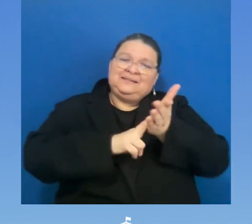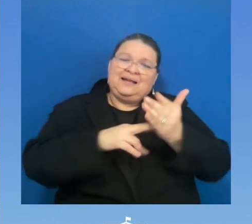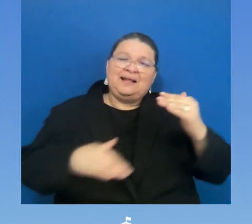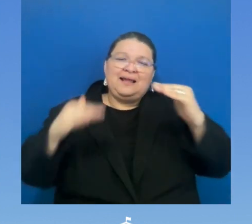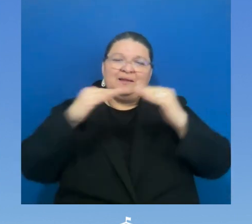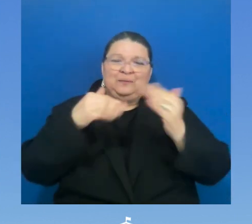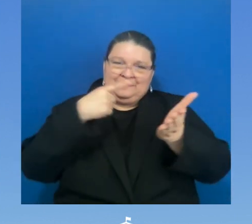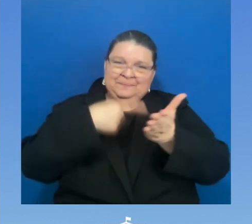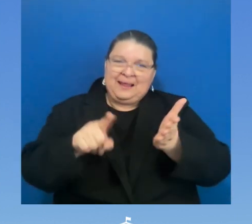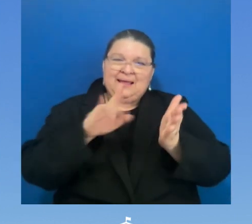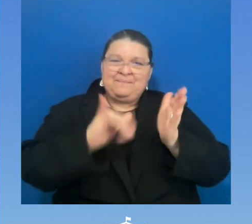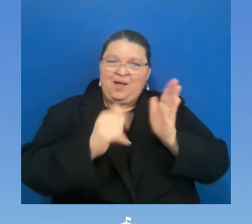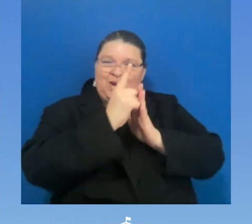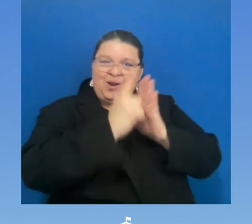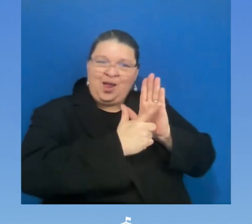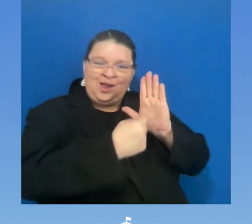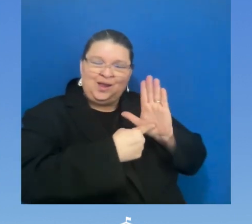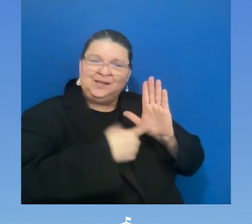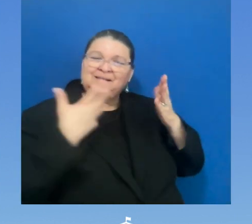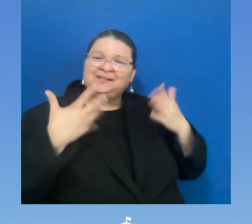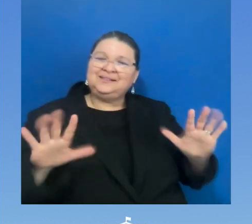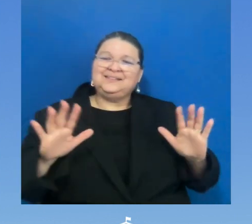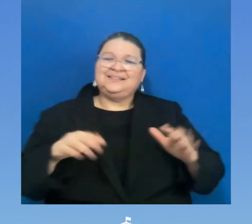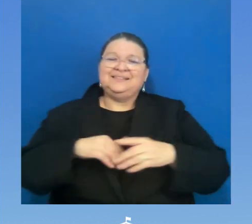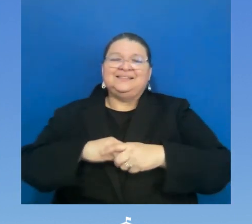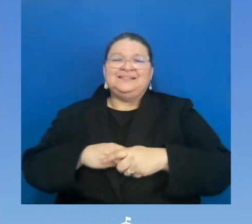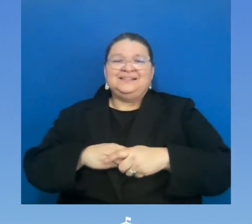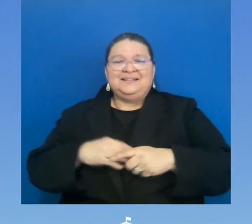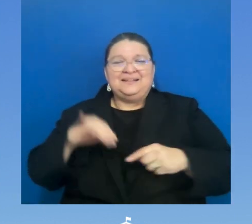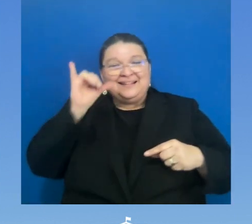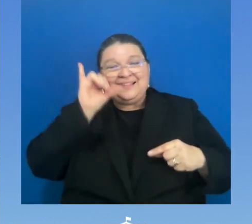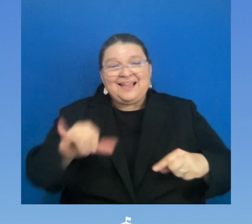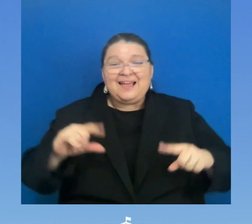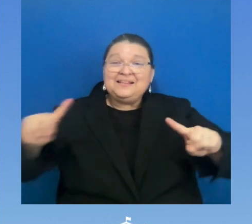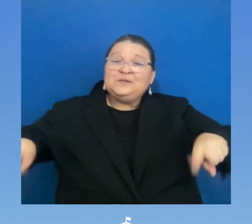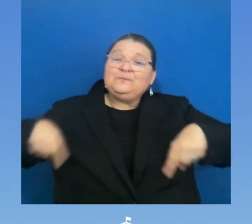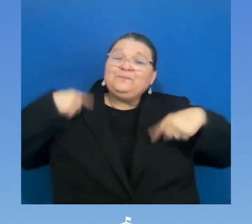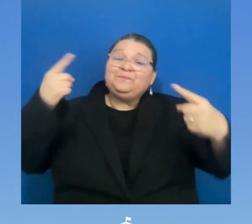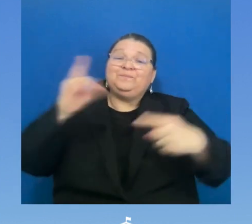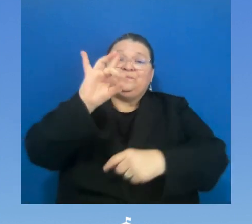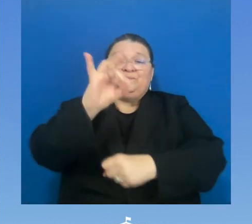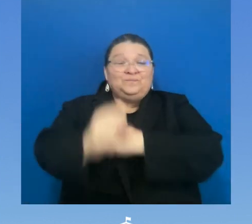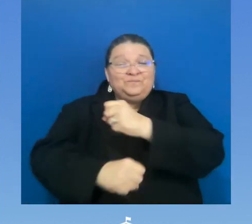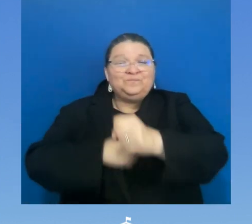And after eight long years of navigating the court system and sacrificing both financially and emotionally.